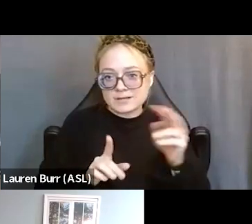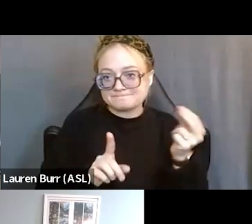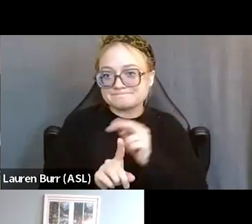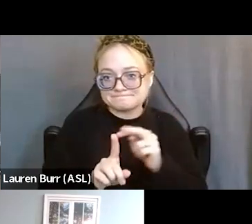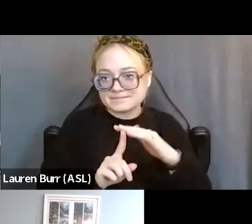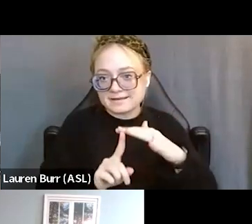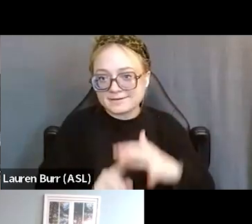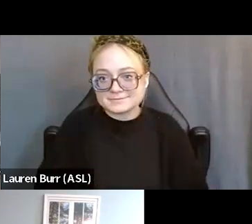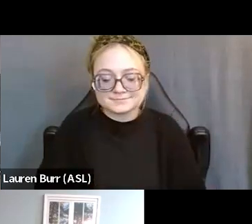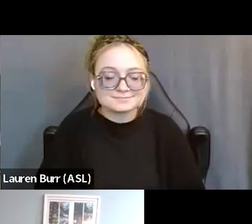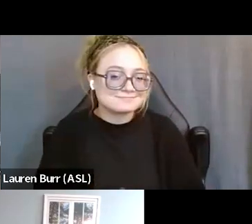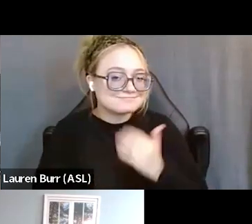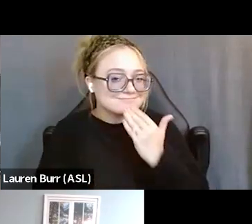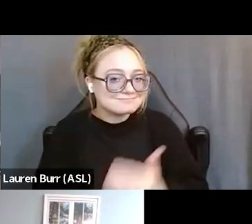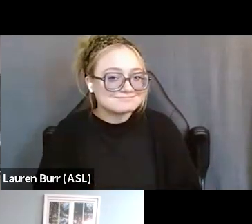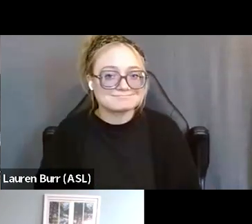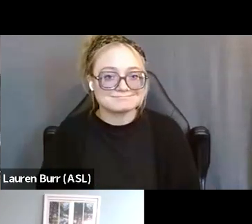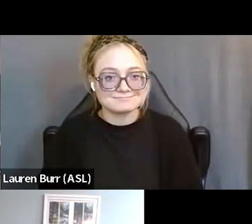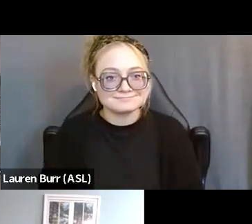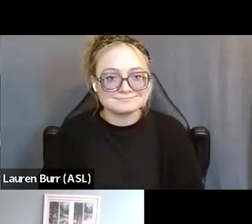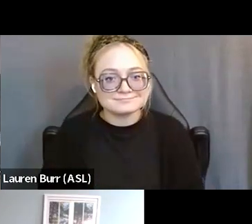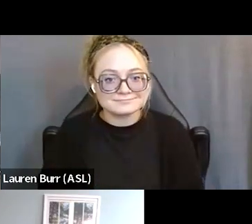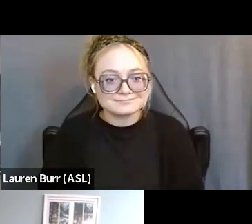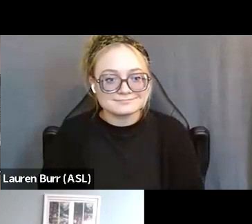Thank you. What about non-medical treatment?